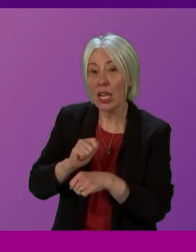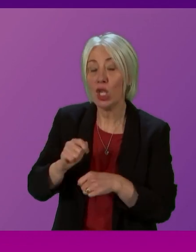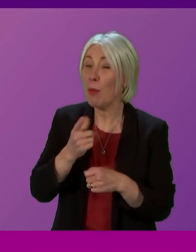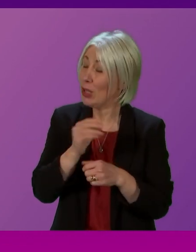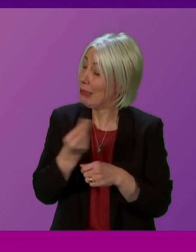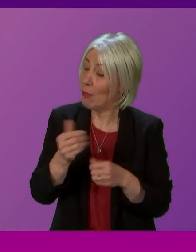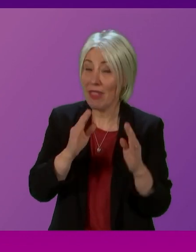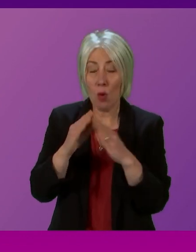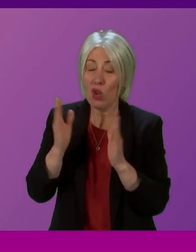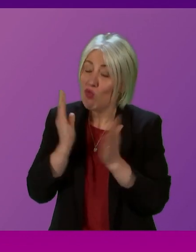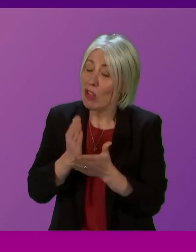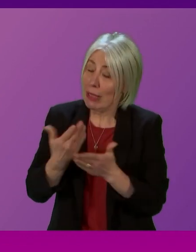need so badly at this time.